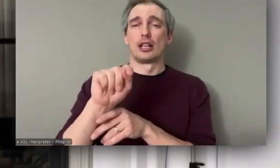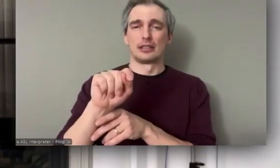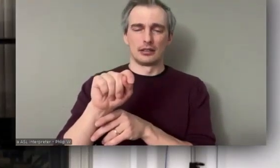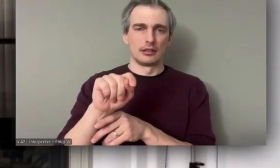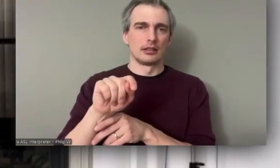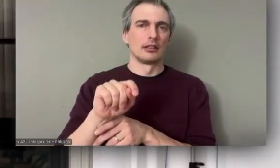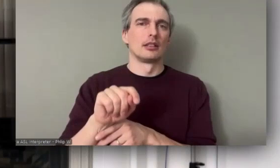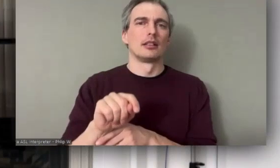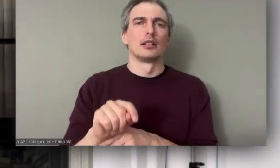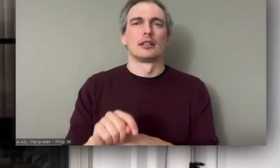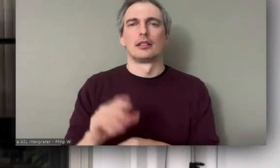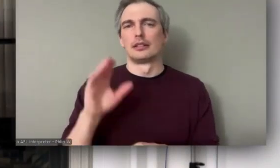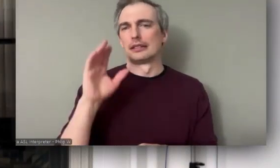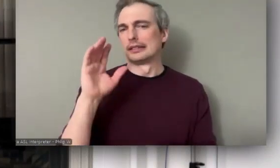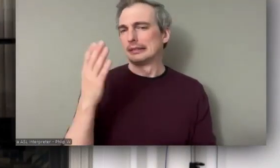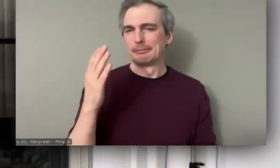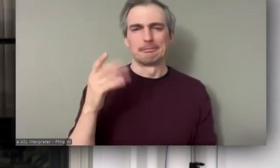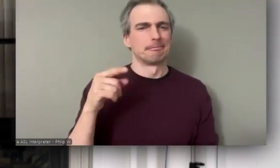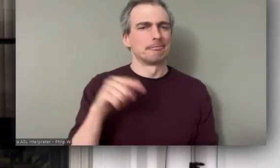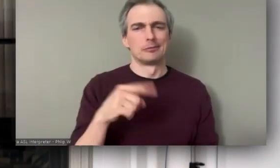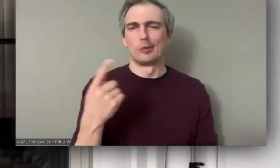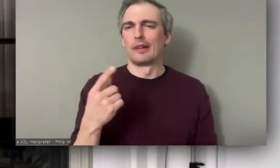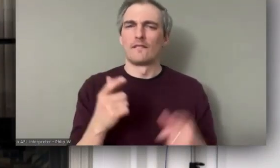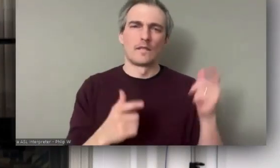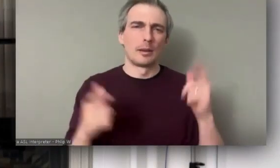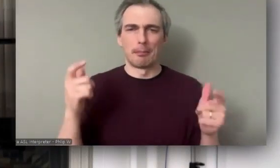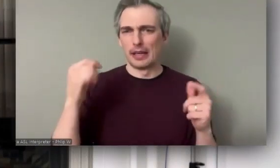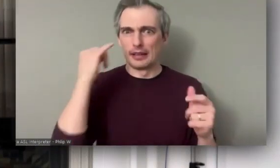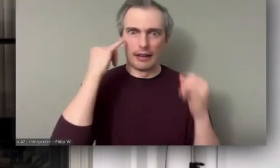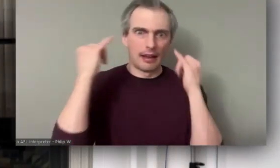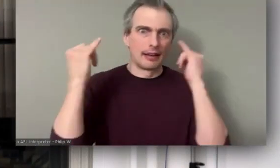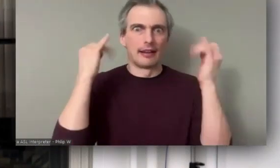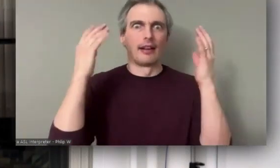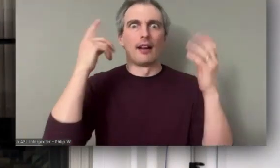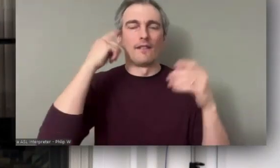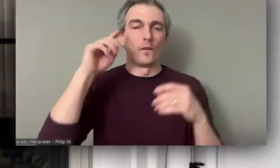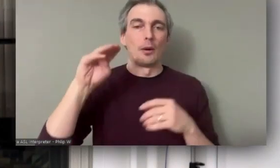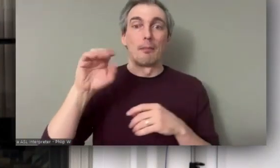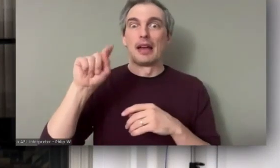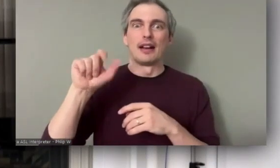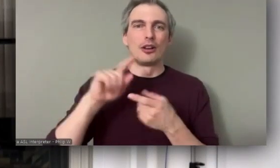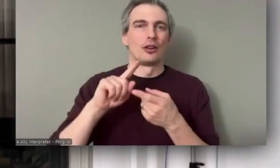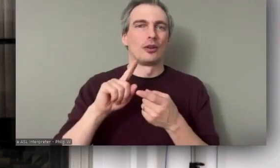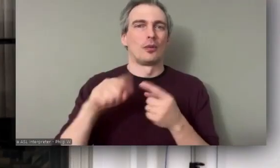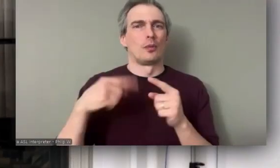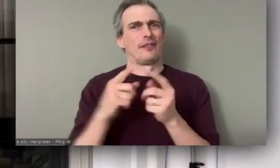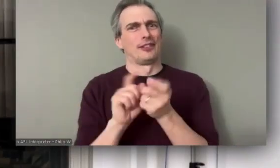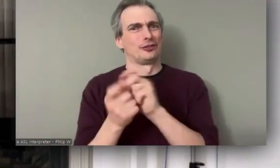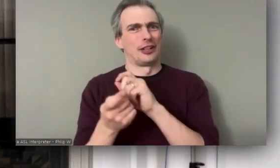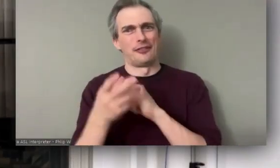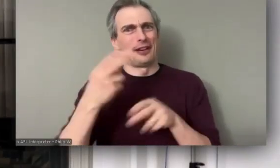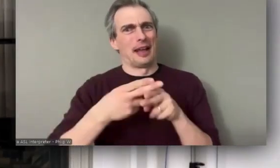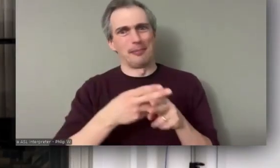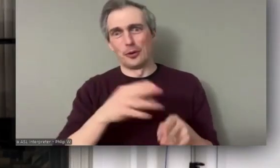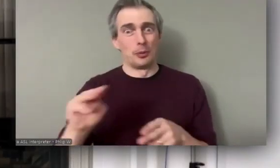one of the big ideas for Meta, when they changed their name to Meta. Just imagining this ecosystem.